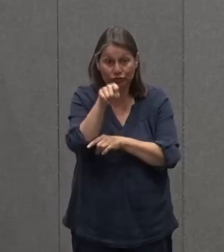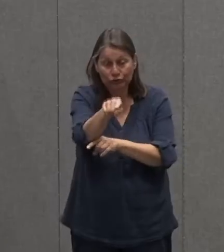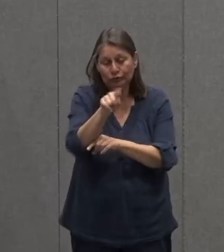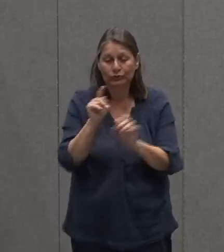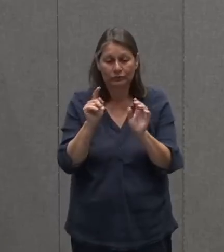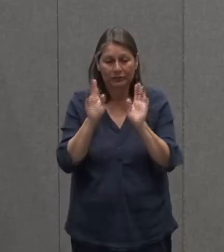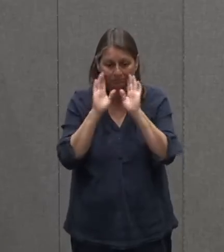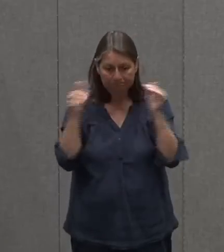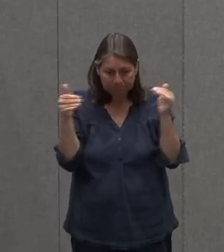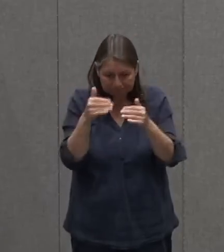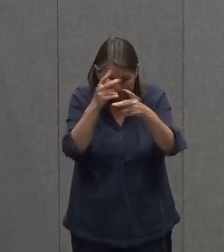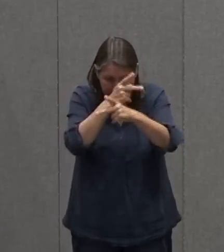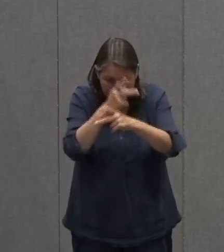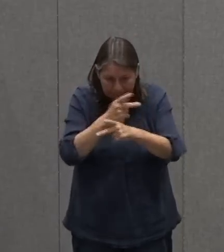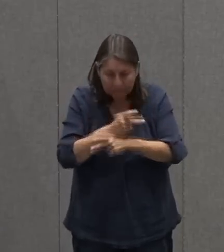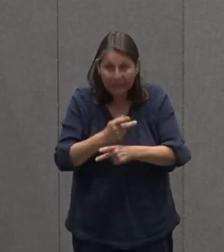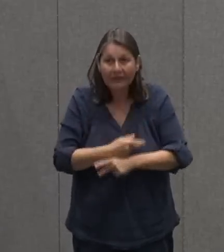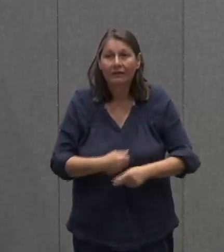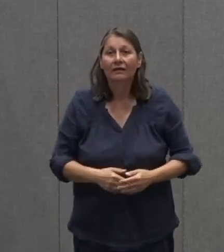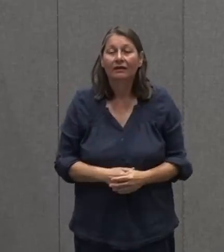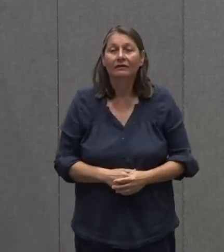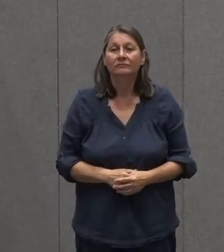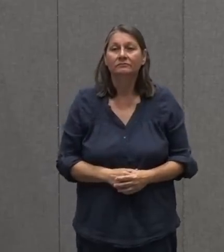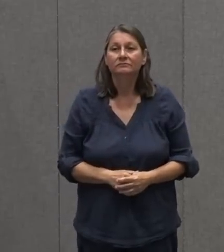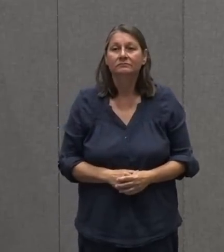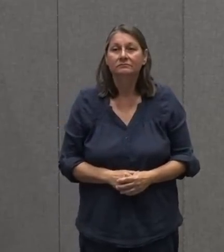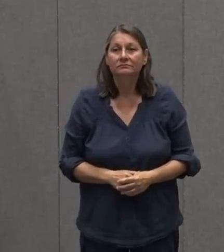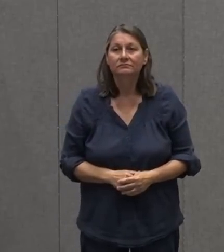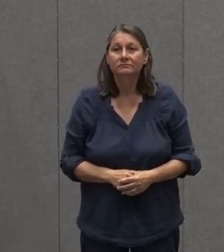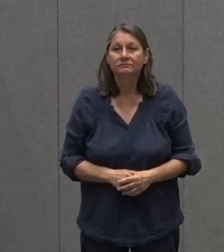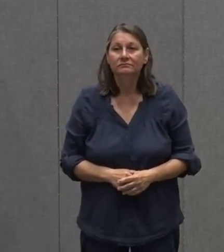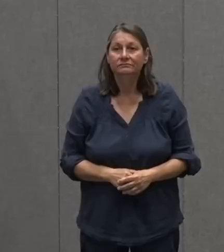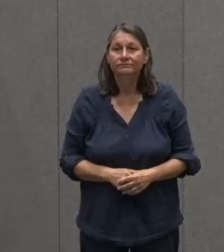So, I'm going to and this one problem takes this far.